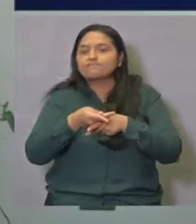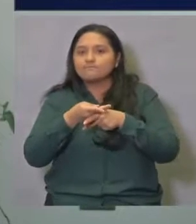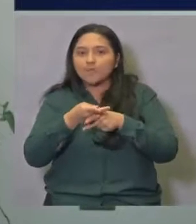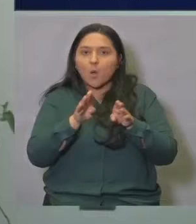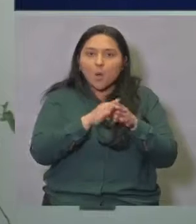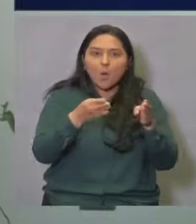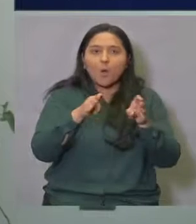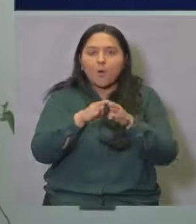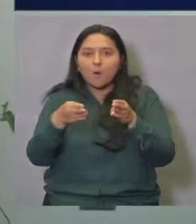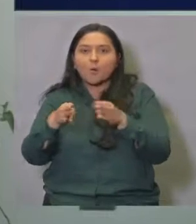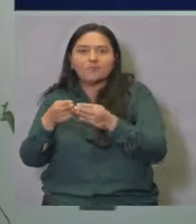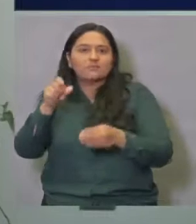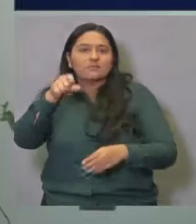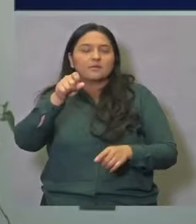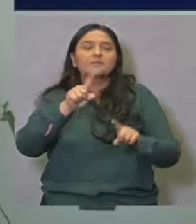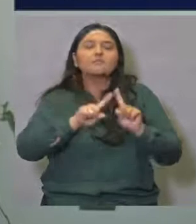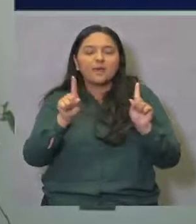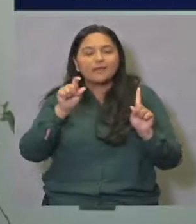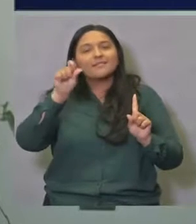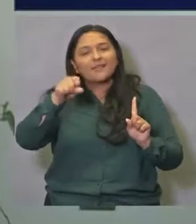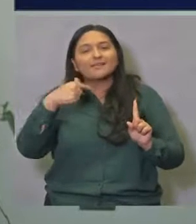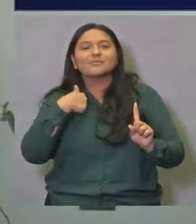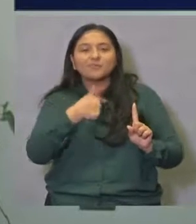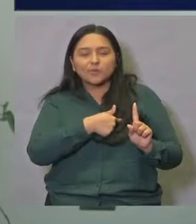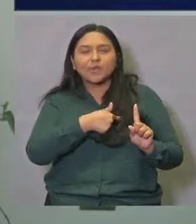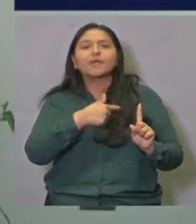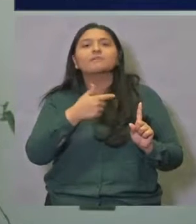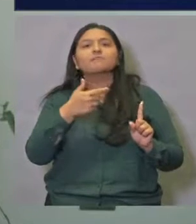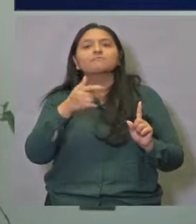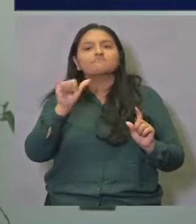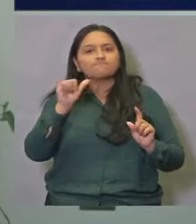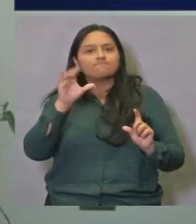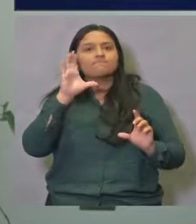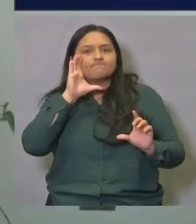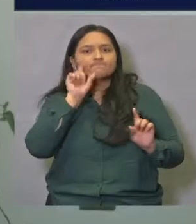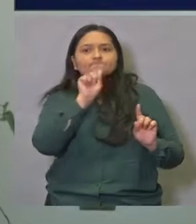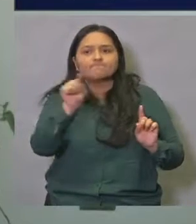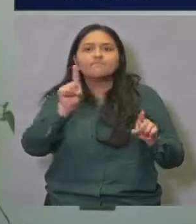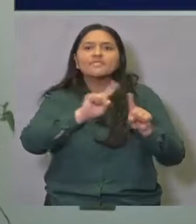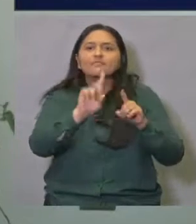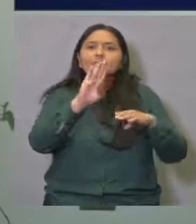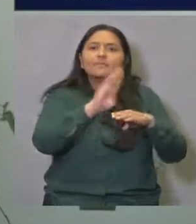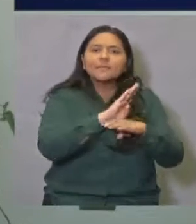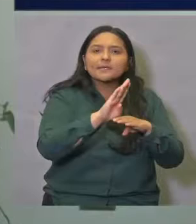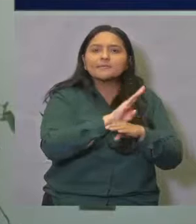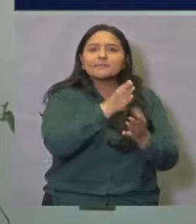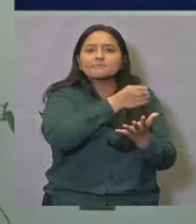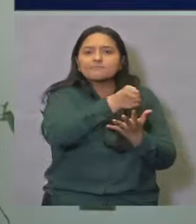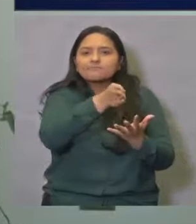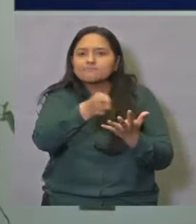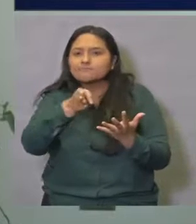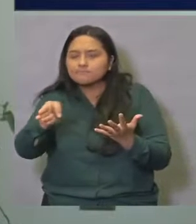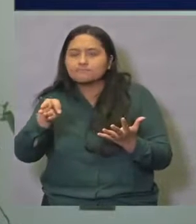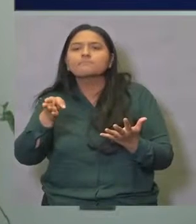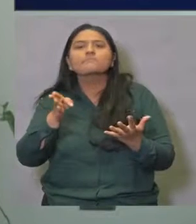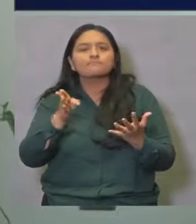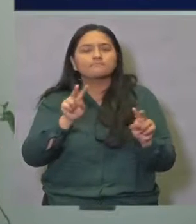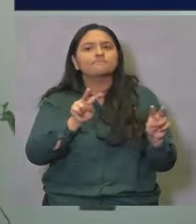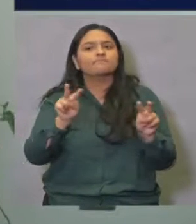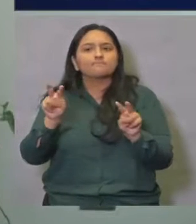MOVE CAUTIOUSLY AND SLOWLY, BUT WE DO TAKE INTO ACCOUNT WHAT WE ARE HEARING FROM ALL OF OUR